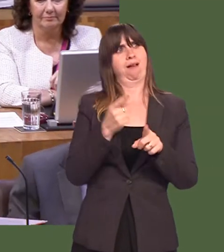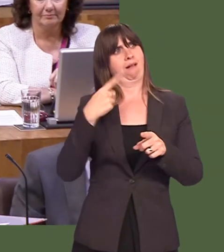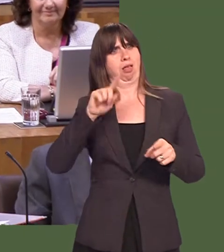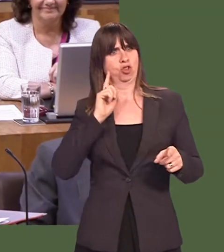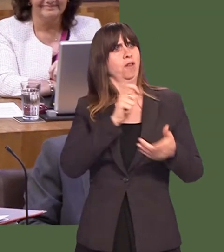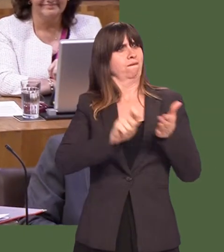2011.